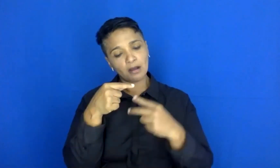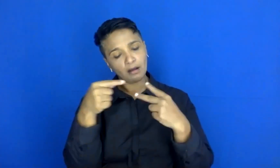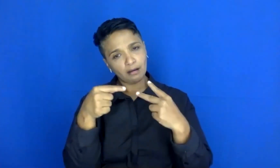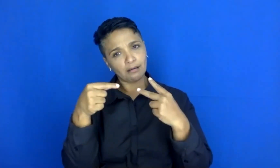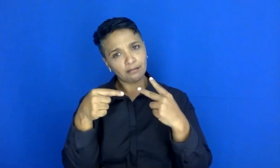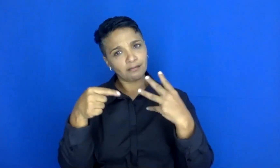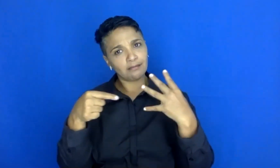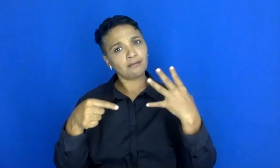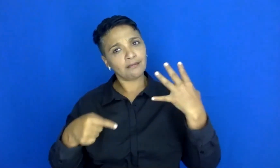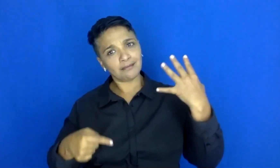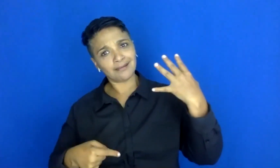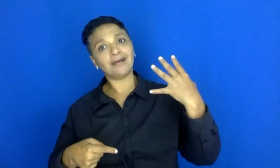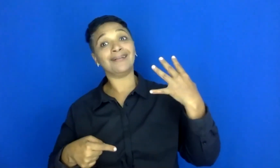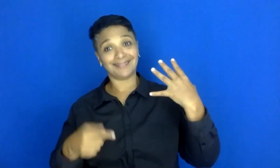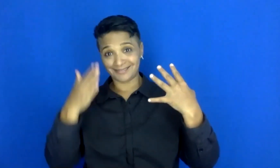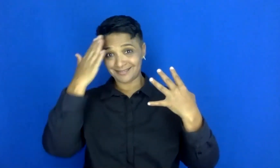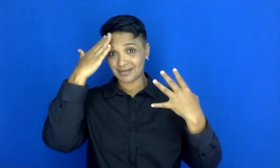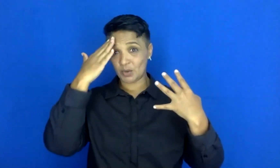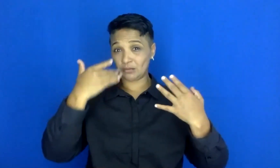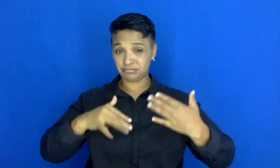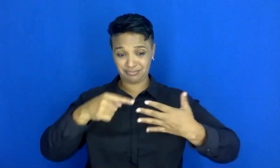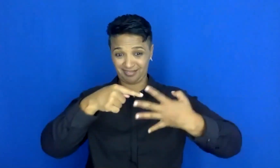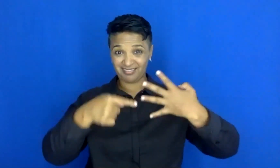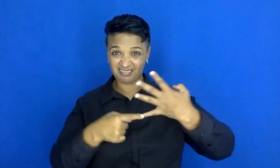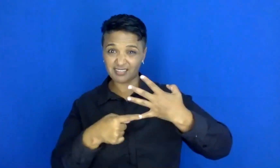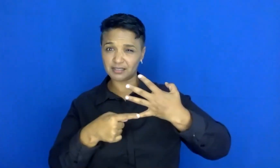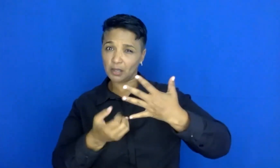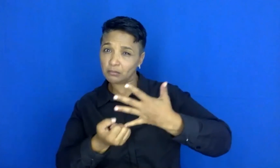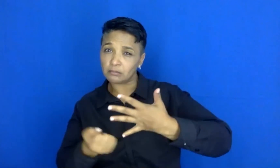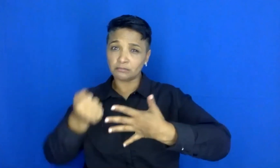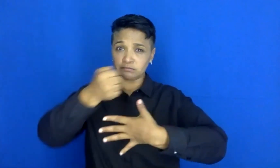lot of them coming to forefront and becoming more important because of covert 19 but you know that